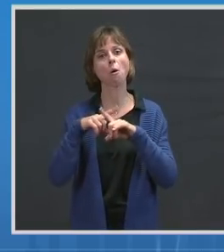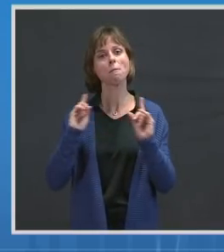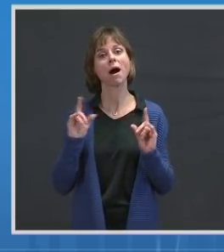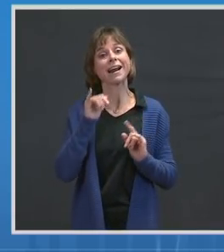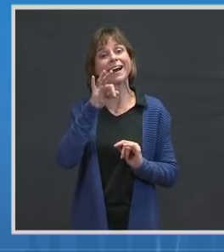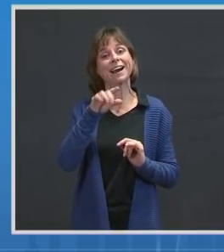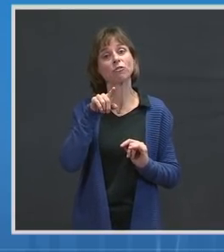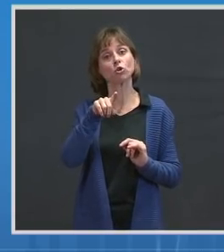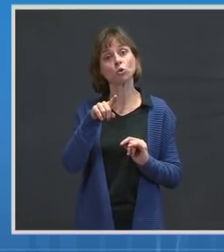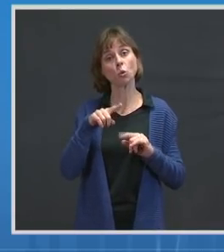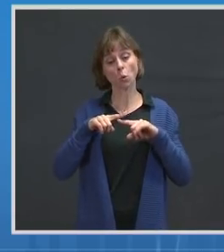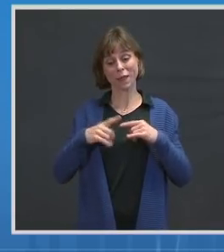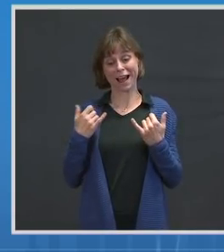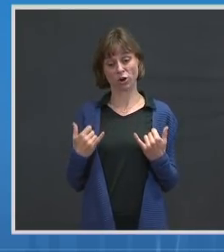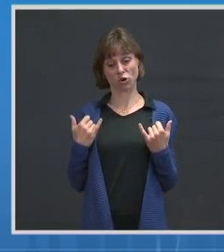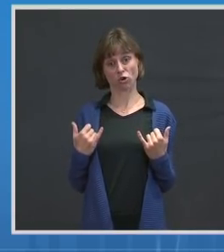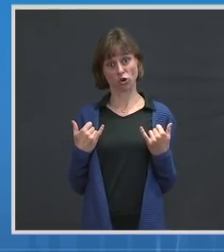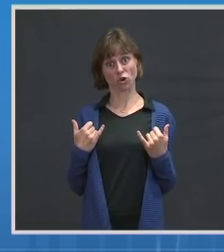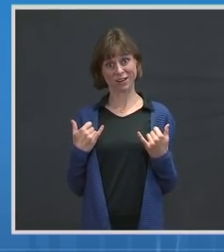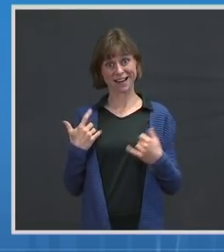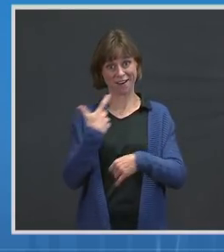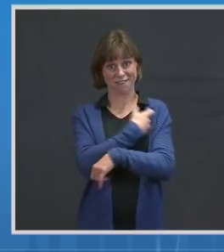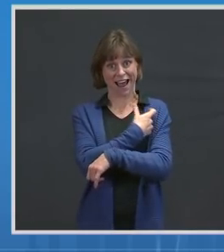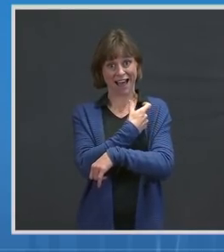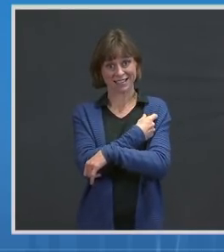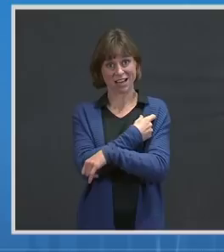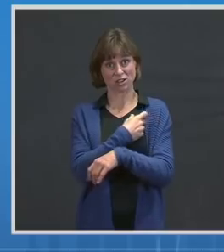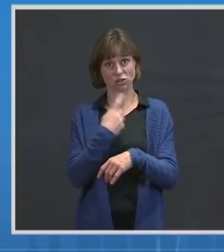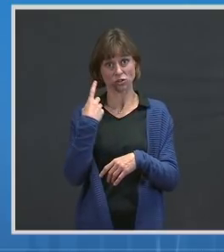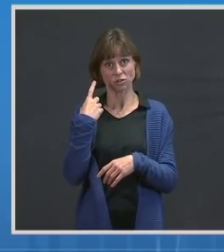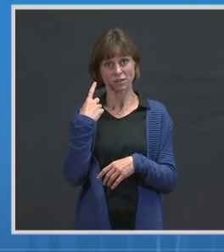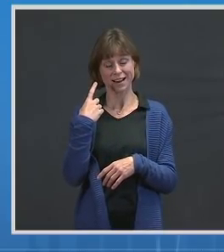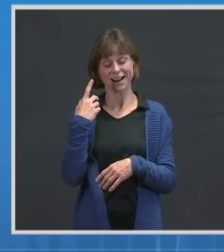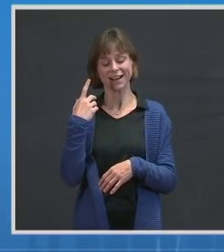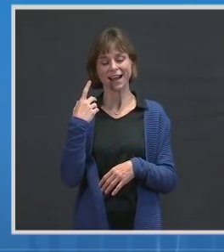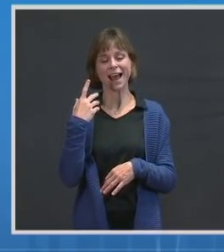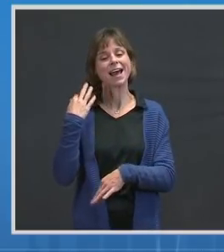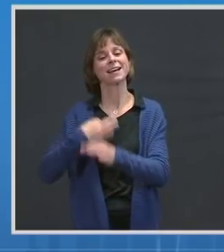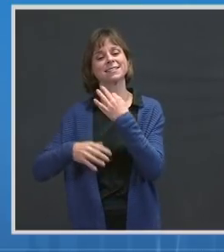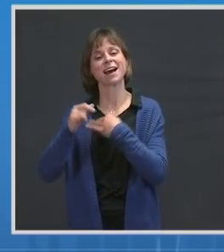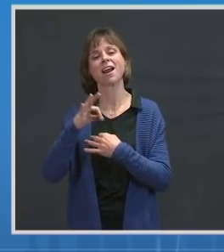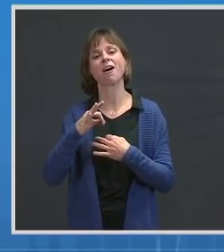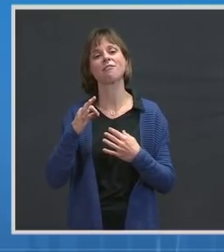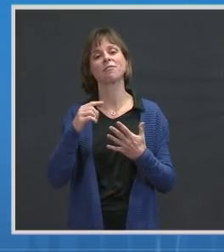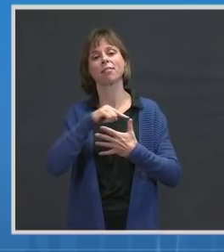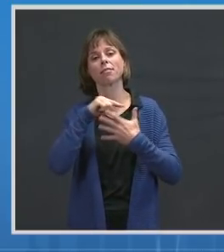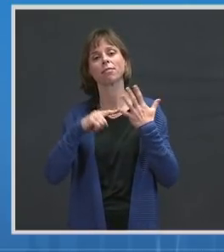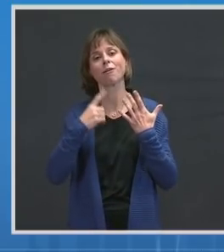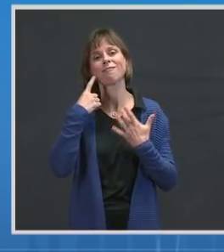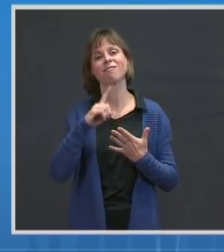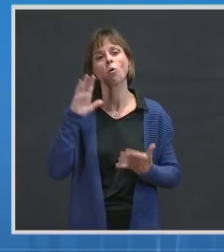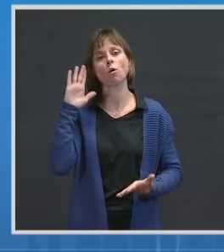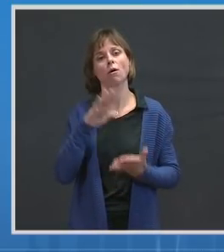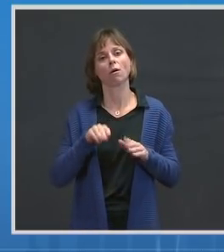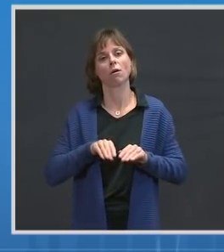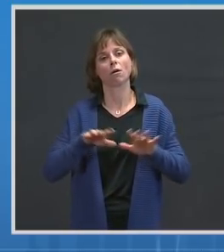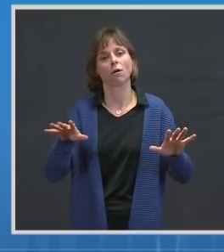rather than the other mitigation efforts to get us to remain low, that we shouldn't rest in that comfort.